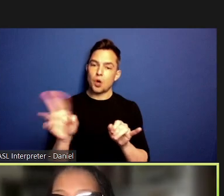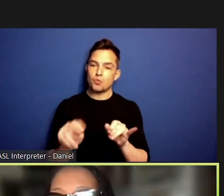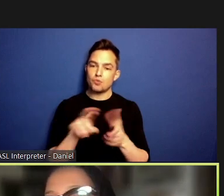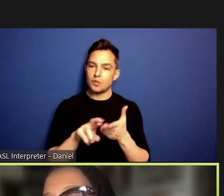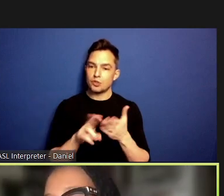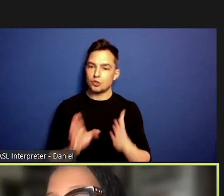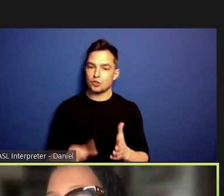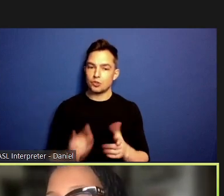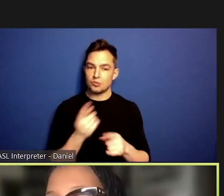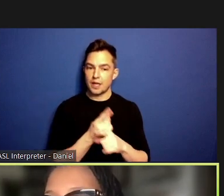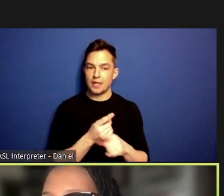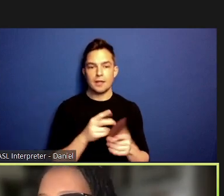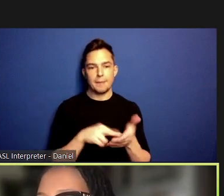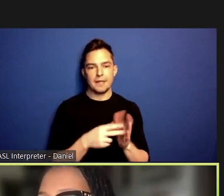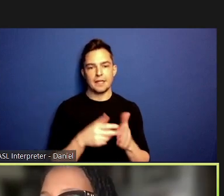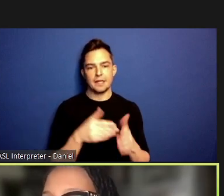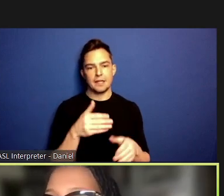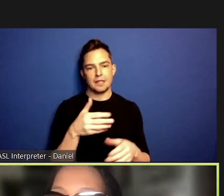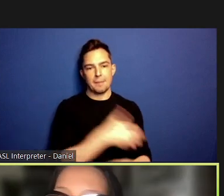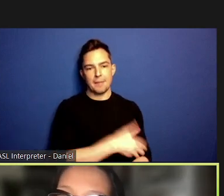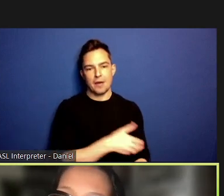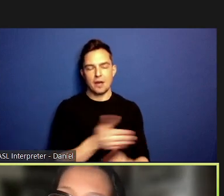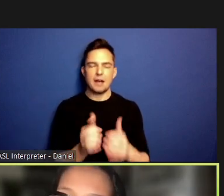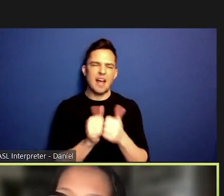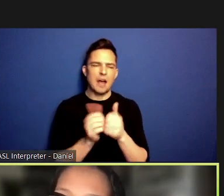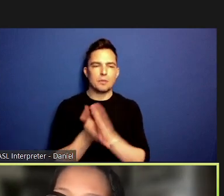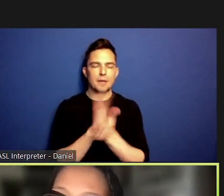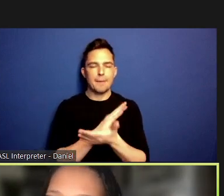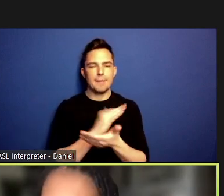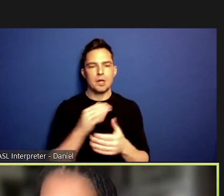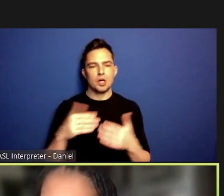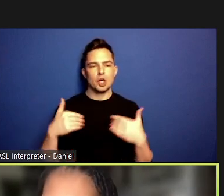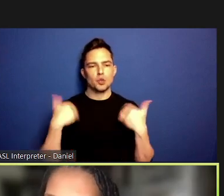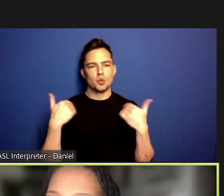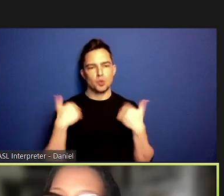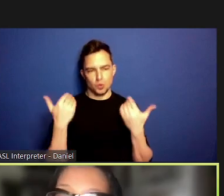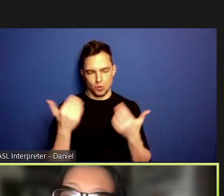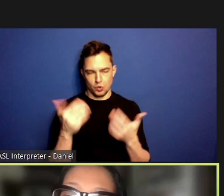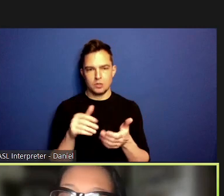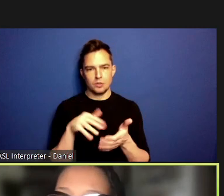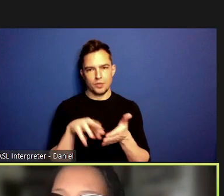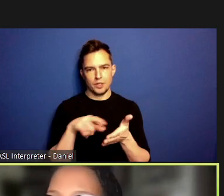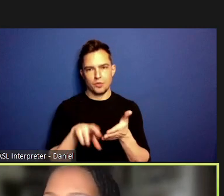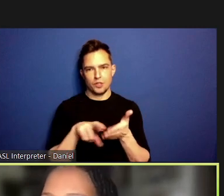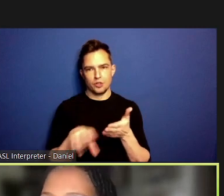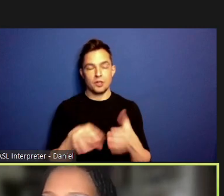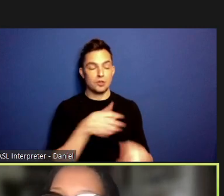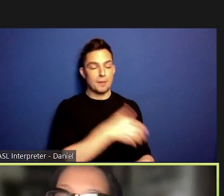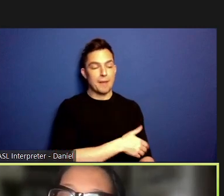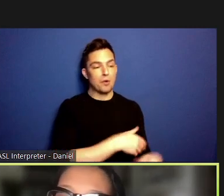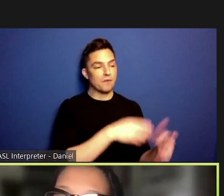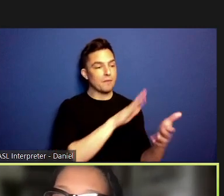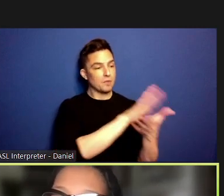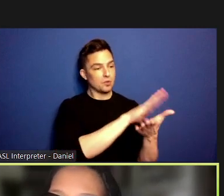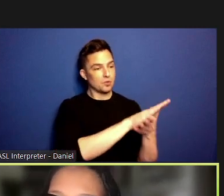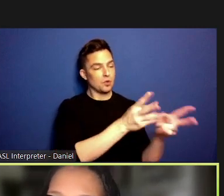the power and the knowledge production shifts from out of the institution and into the hands